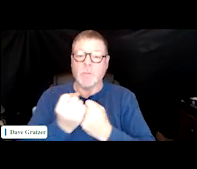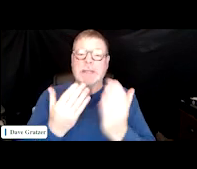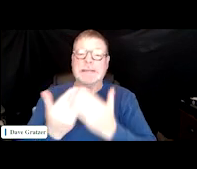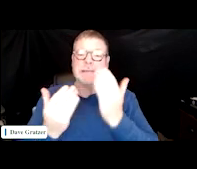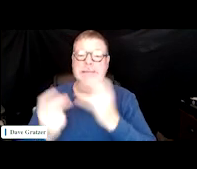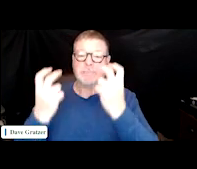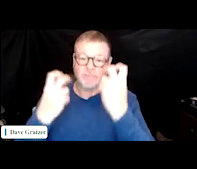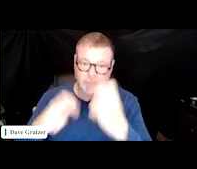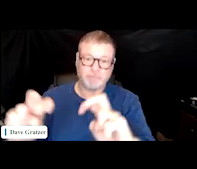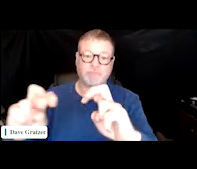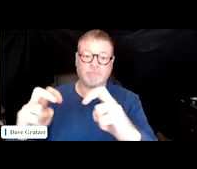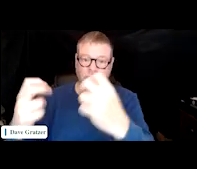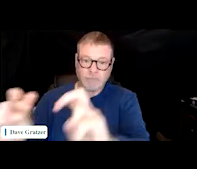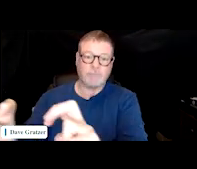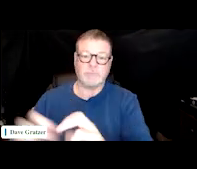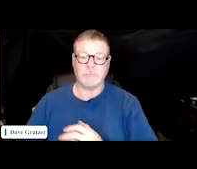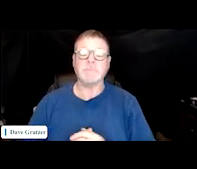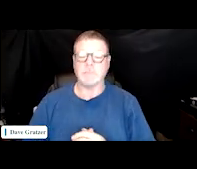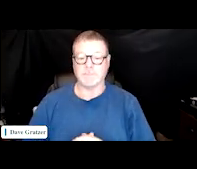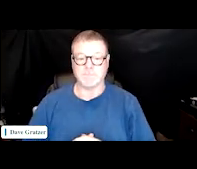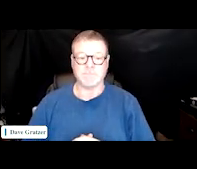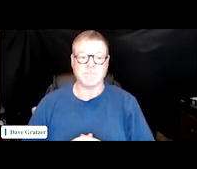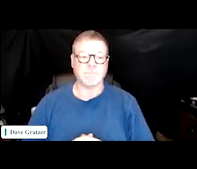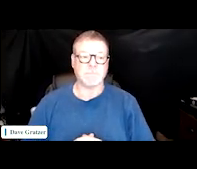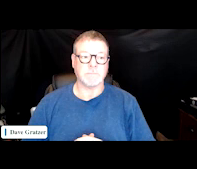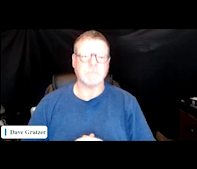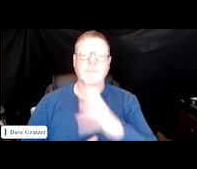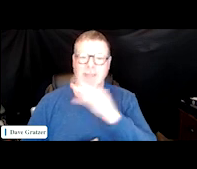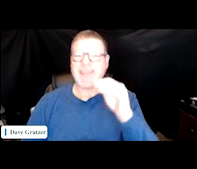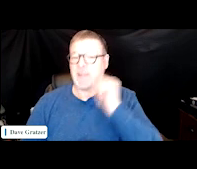into inpatient facility, which she did, when she did go through, I'm sorry.